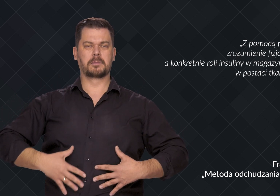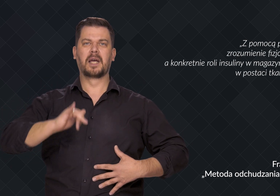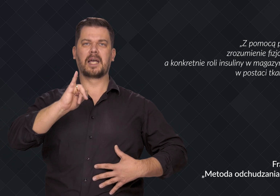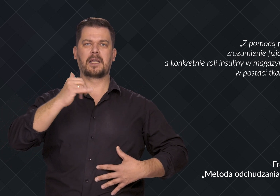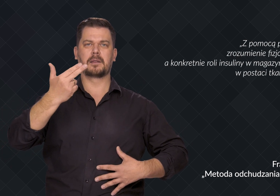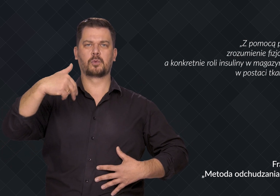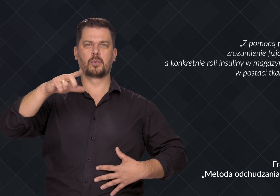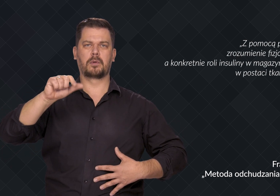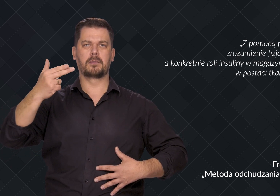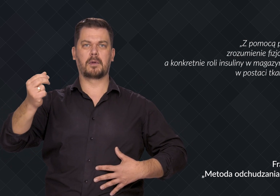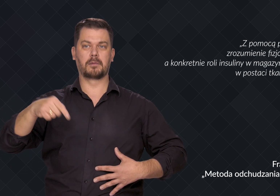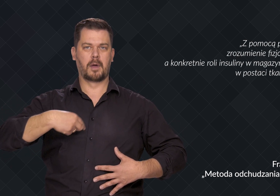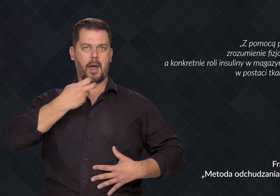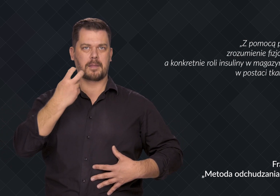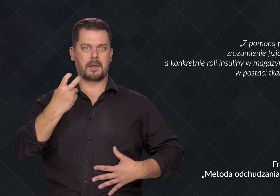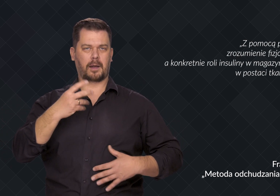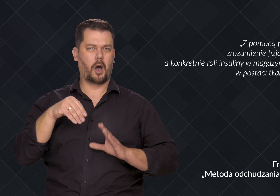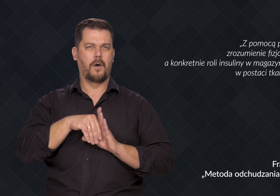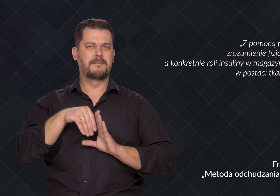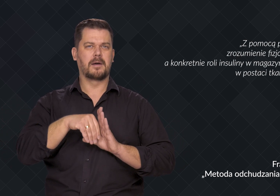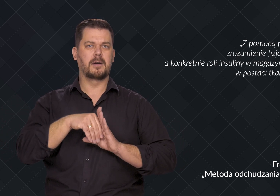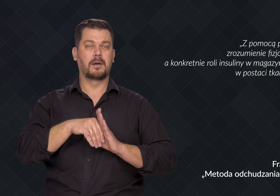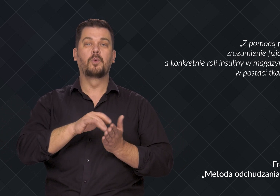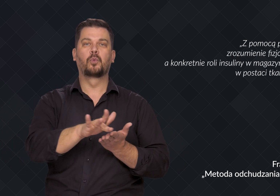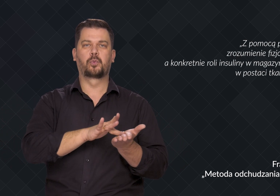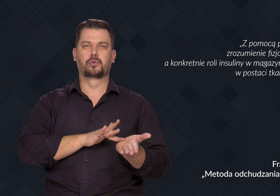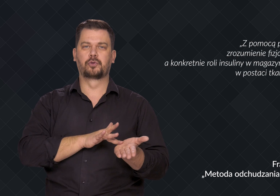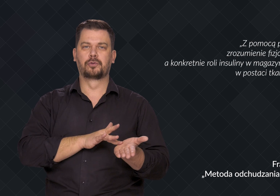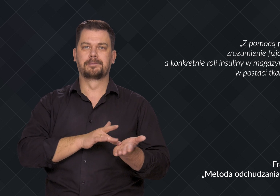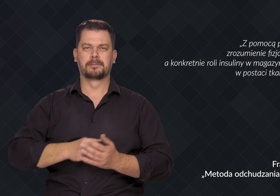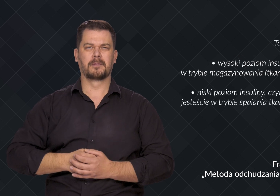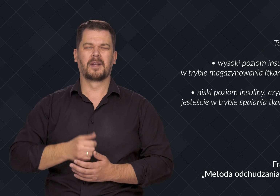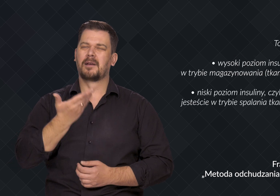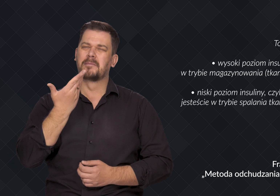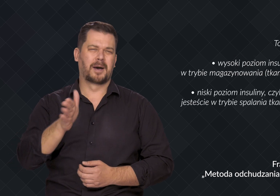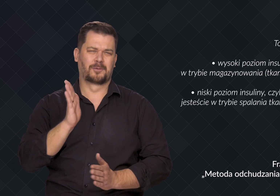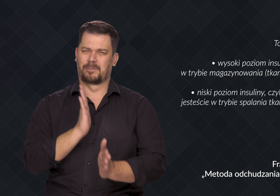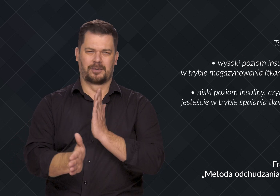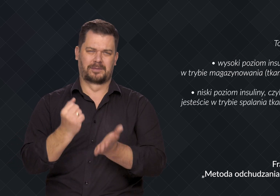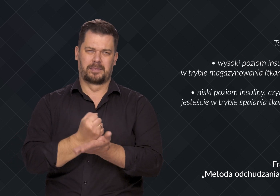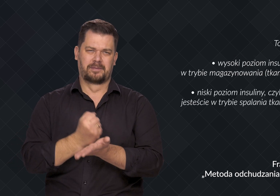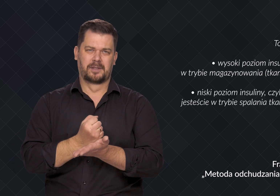specifically the role of insulin in storing energy as fat tissue. It's very simple: